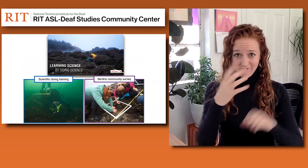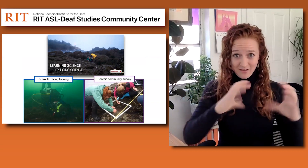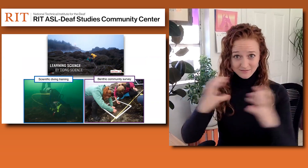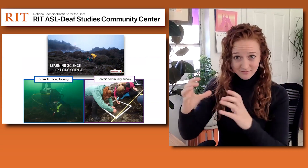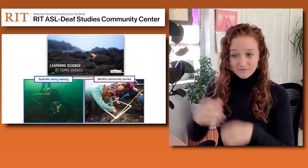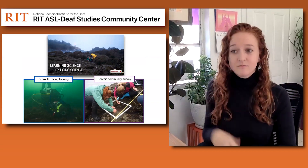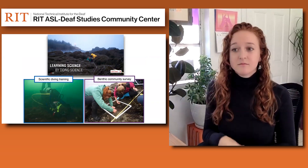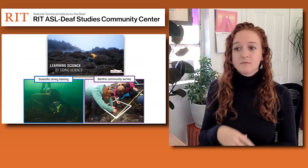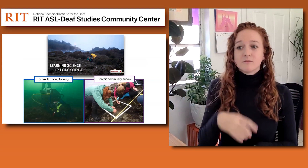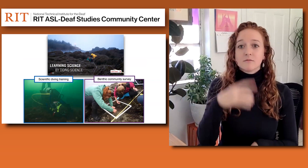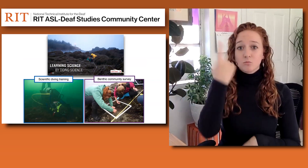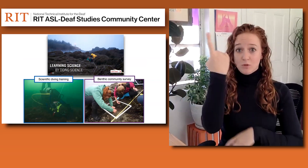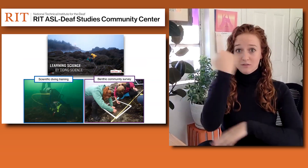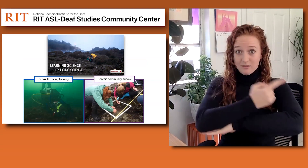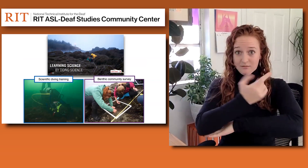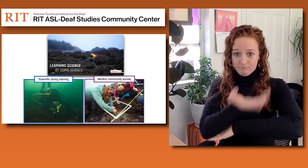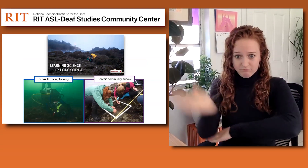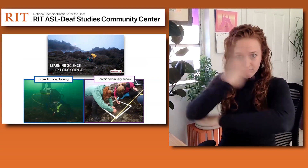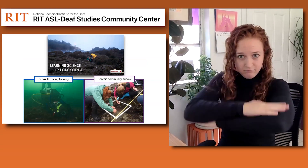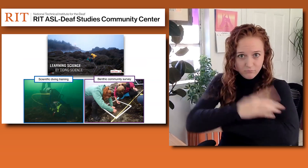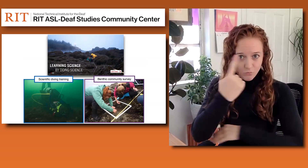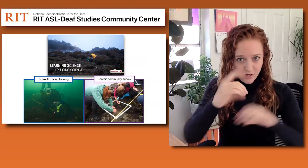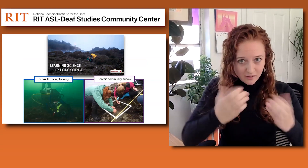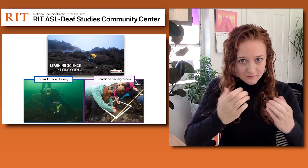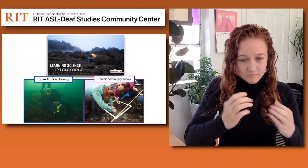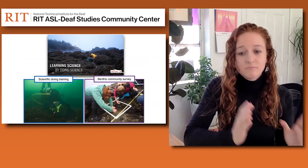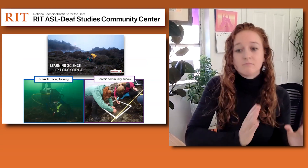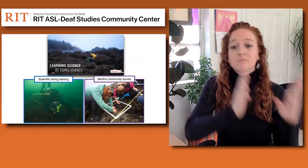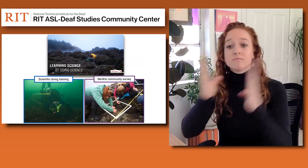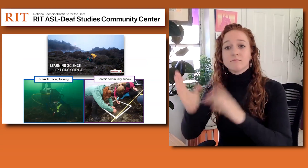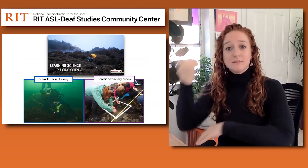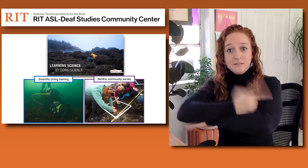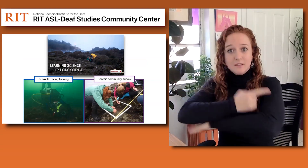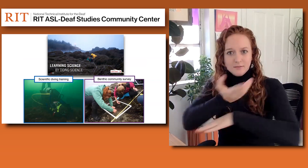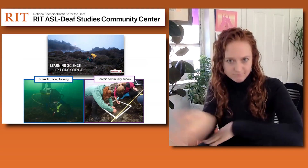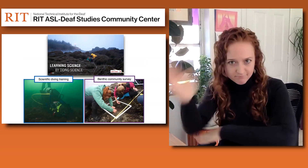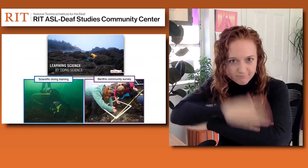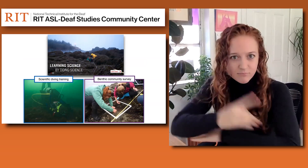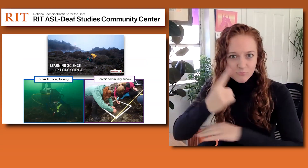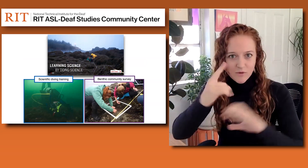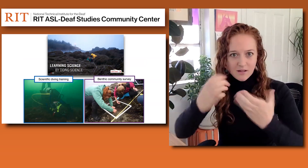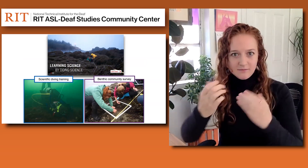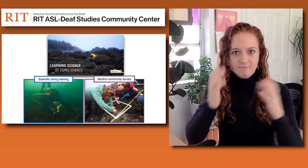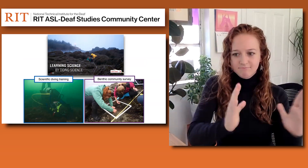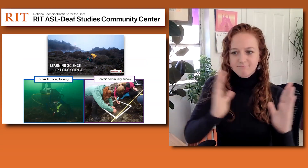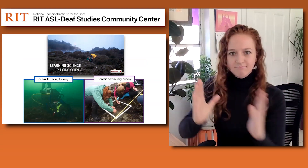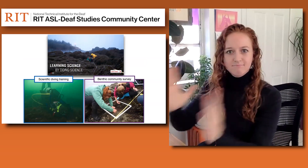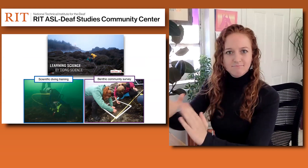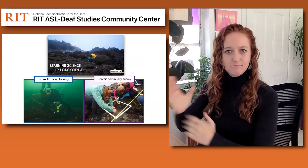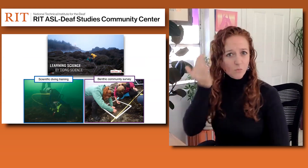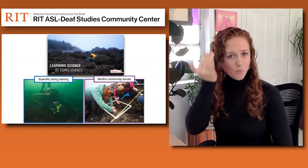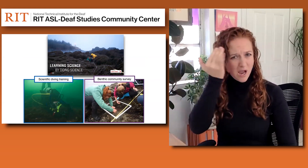There were five classes that I took there. They typically were all day. Then the next day, you would take another class.